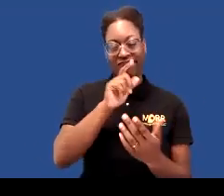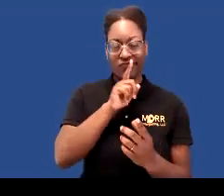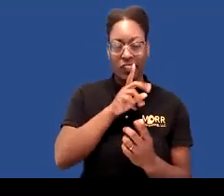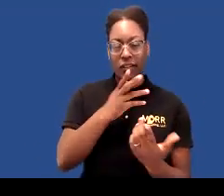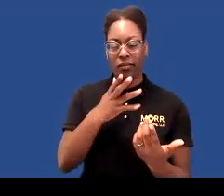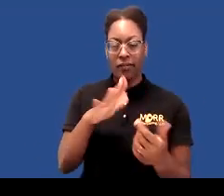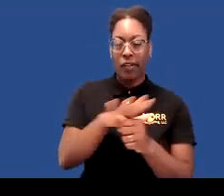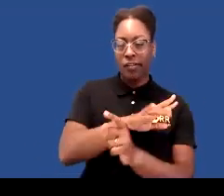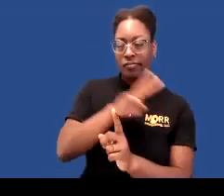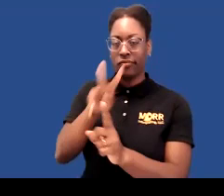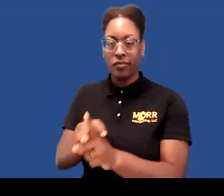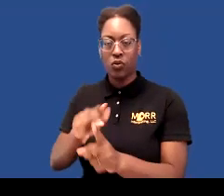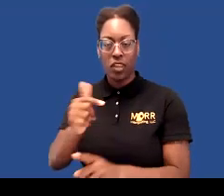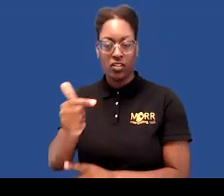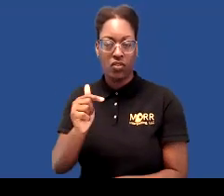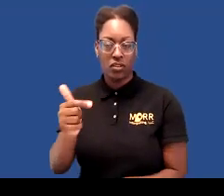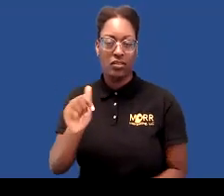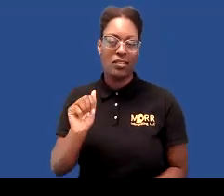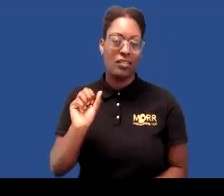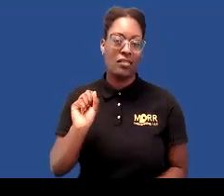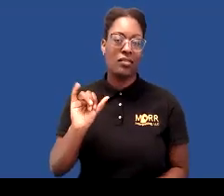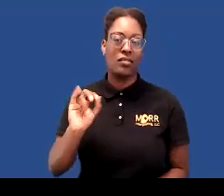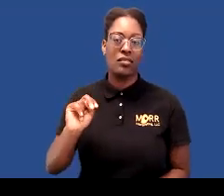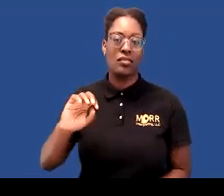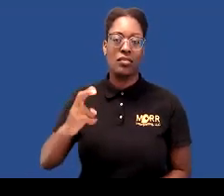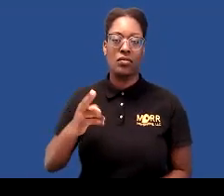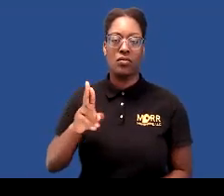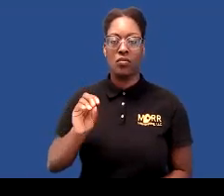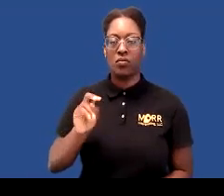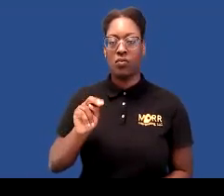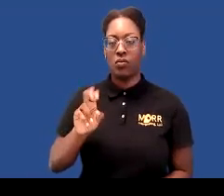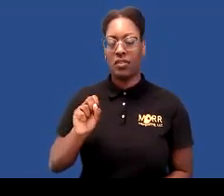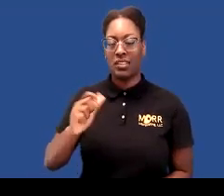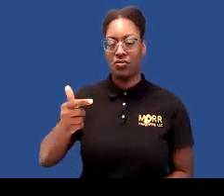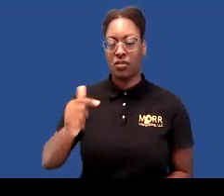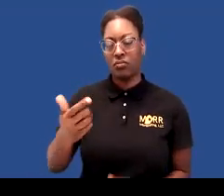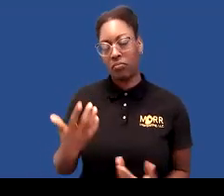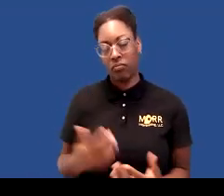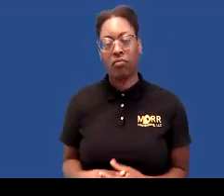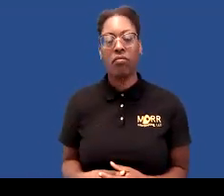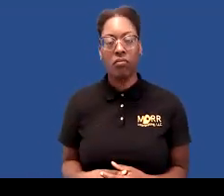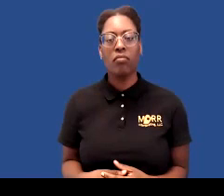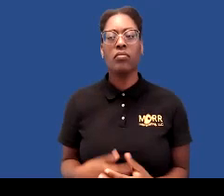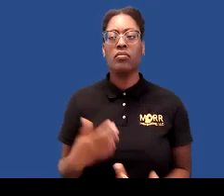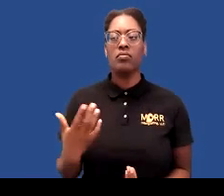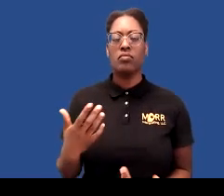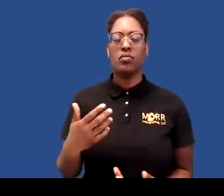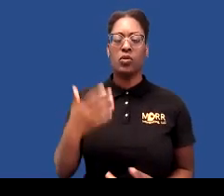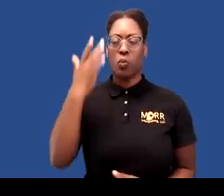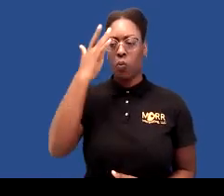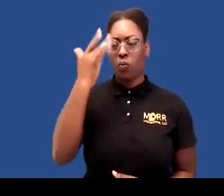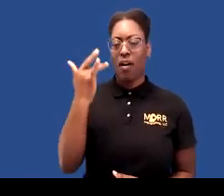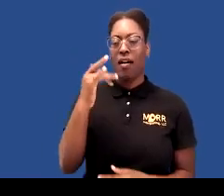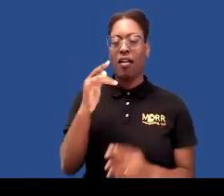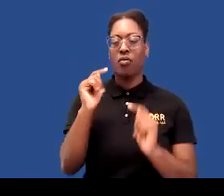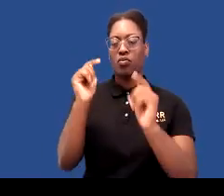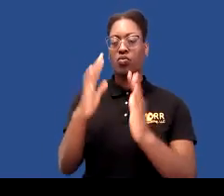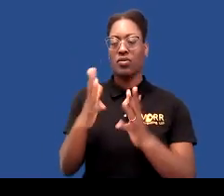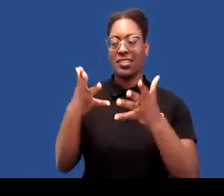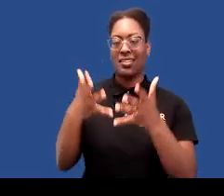but activity theory for me helps to unlock why tutors leave comments on certain things